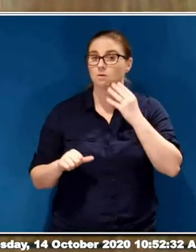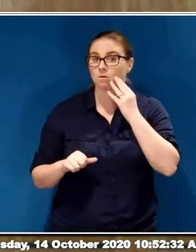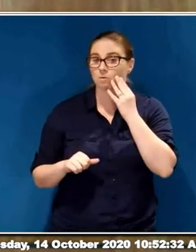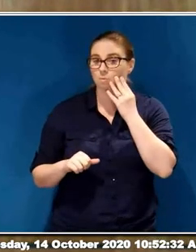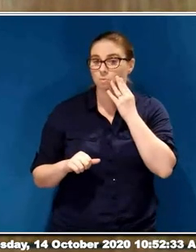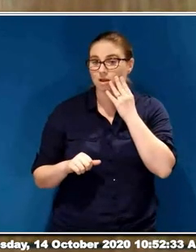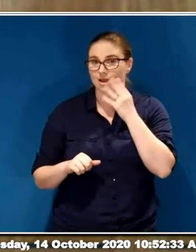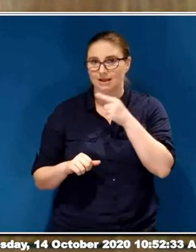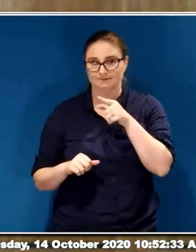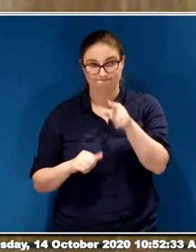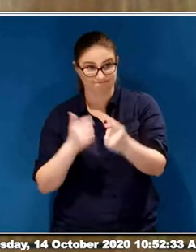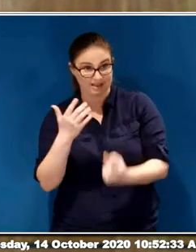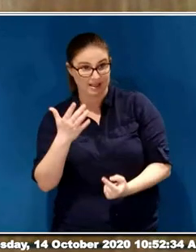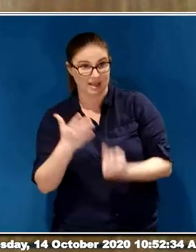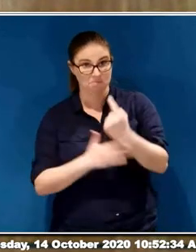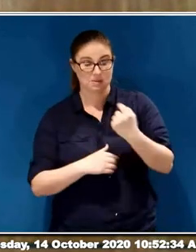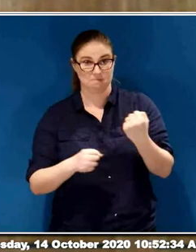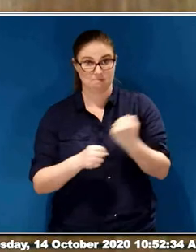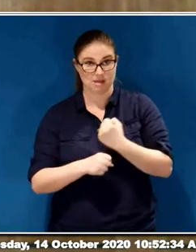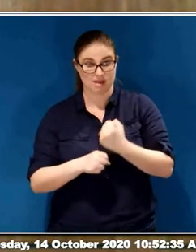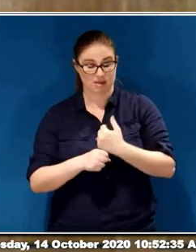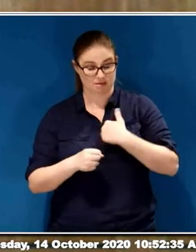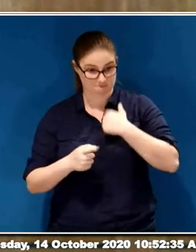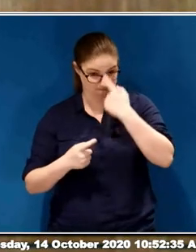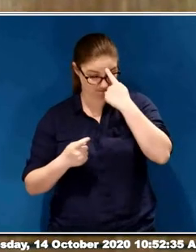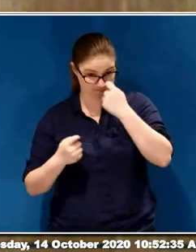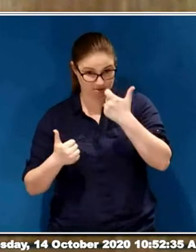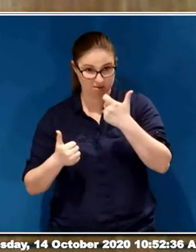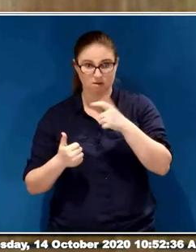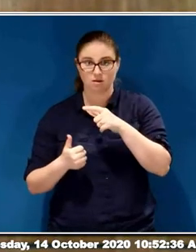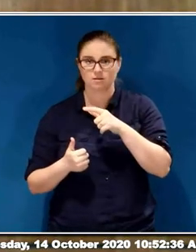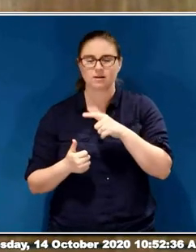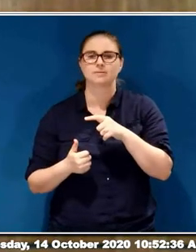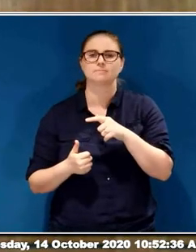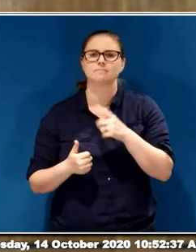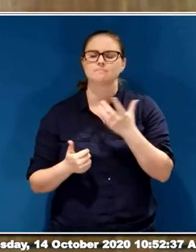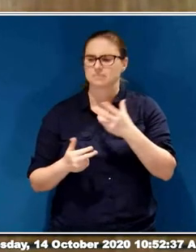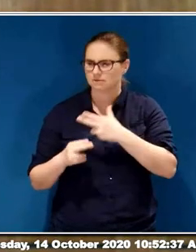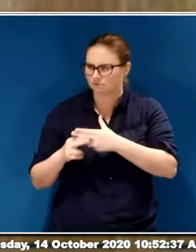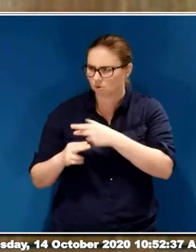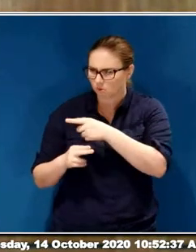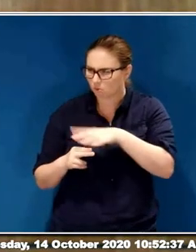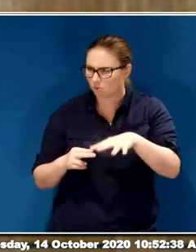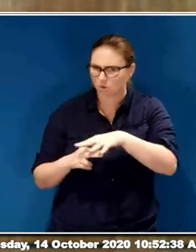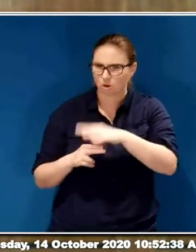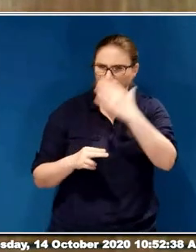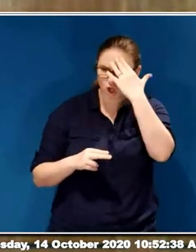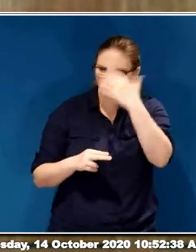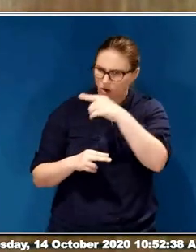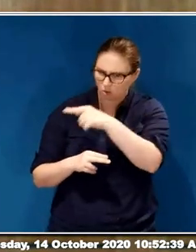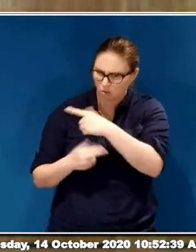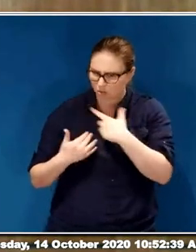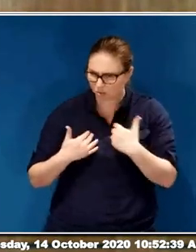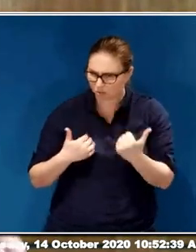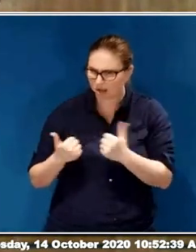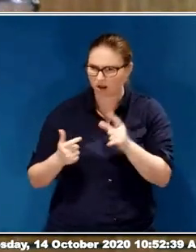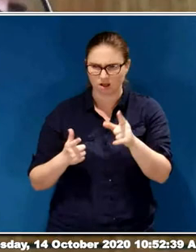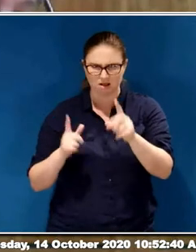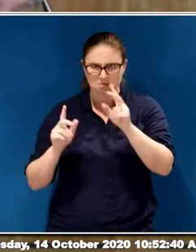So when --- for people that maybe don't know you as well as we do, when you say "set you off", what did that look like? Me getting upset [bleep]. Yep.